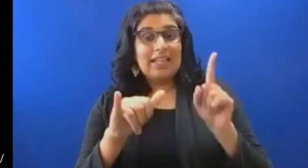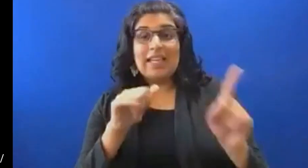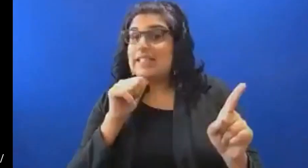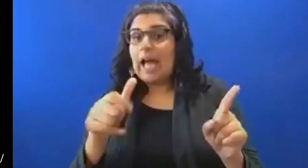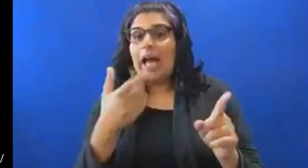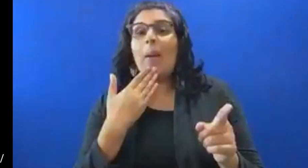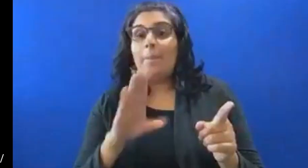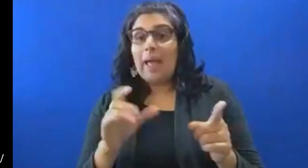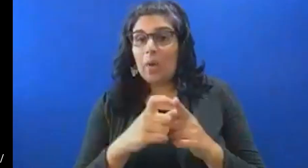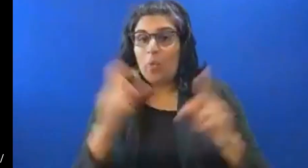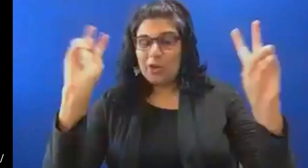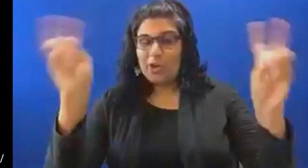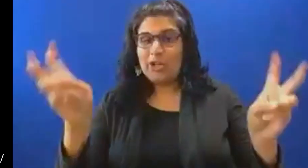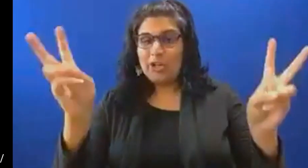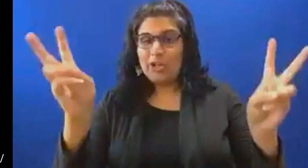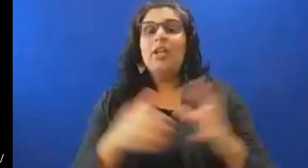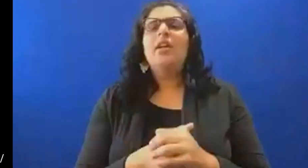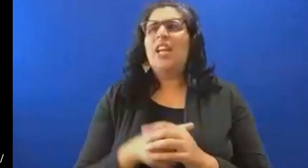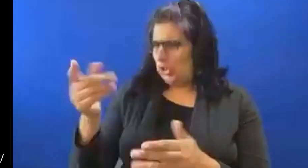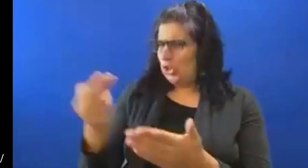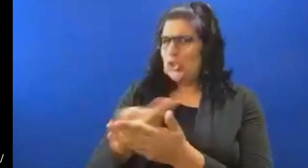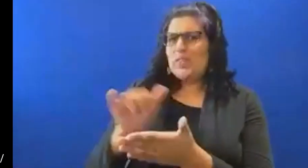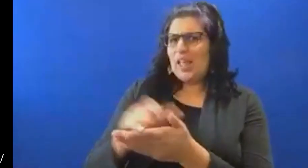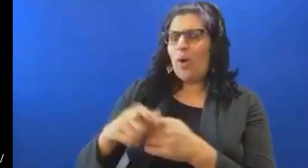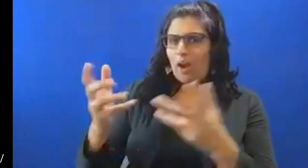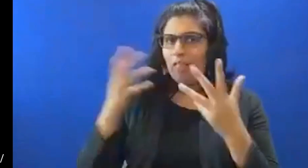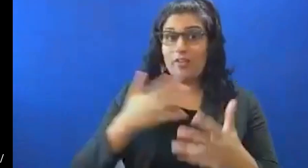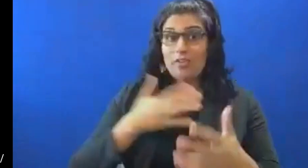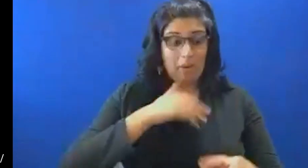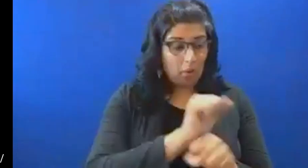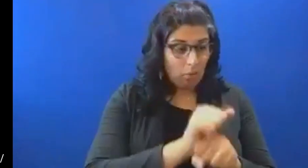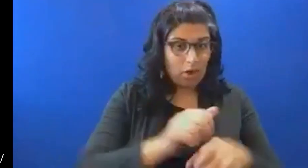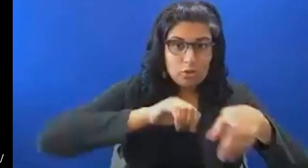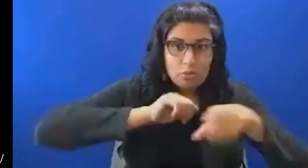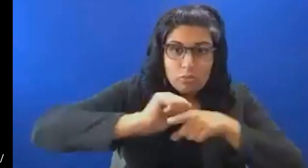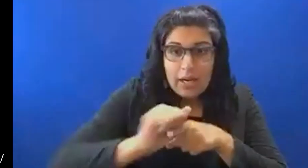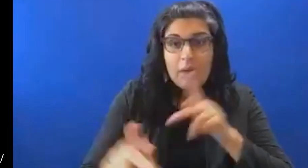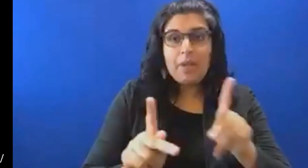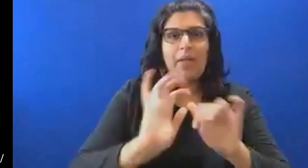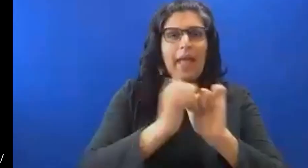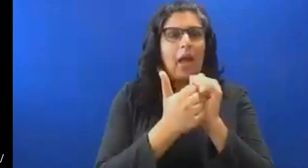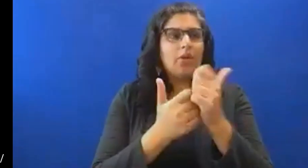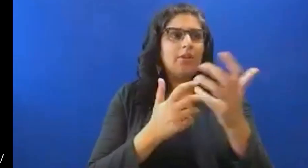I have found that in my work of training people around how to be better allies, that so often,